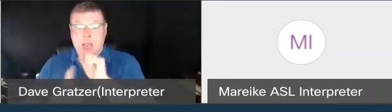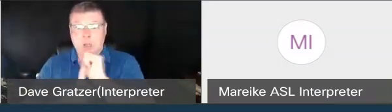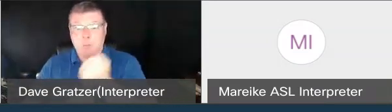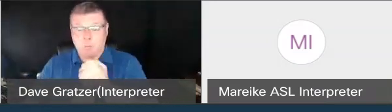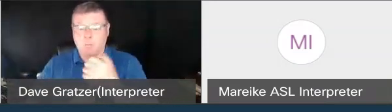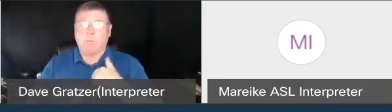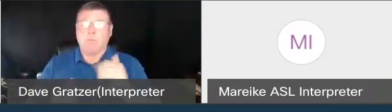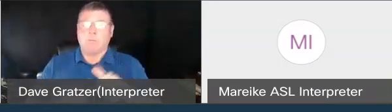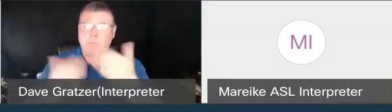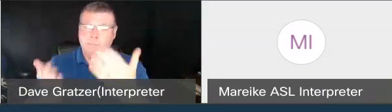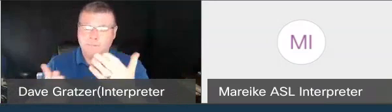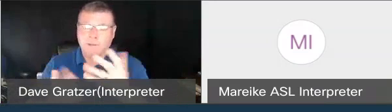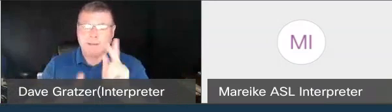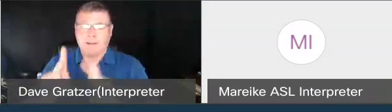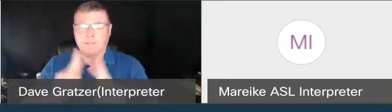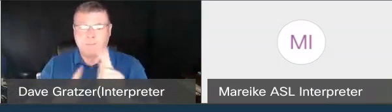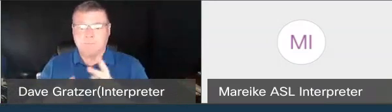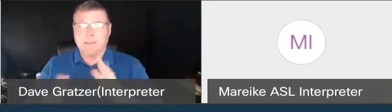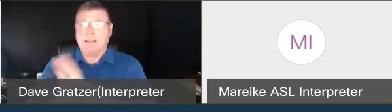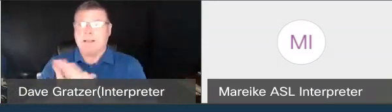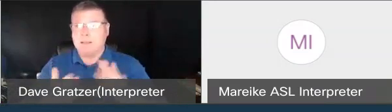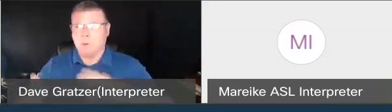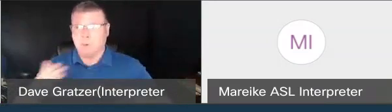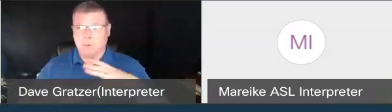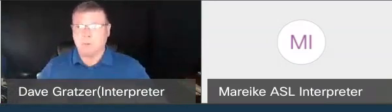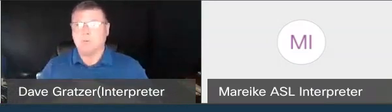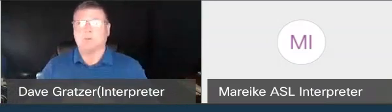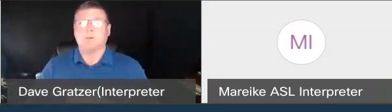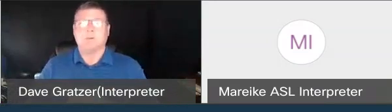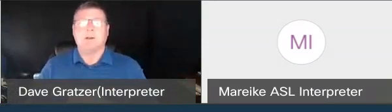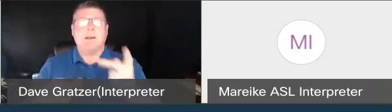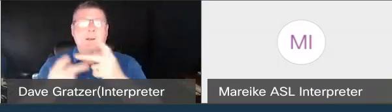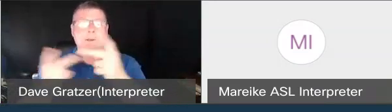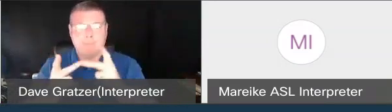with, uh, clean clothes, uh, we have a place where they can store their belongings,